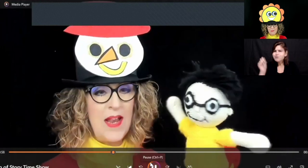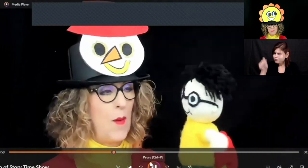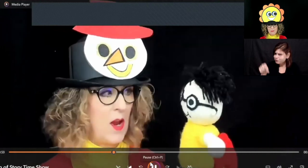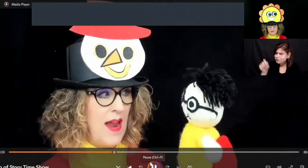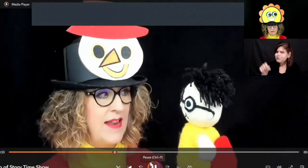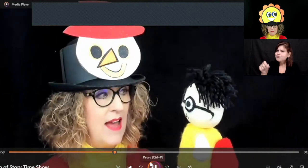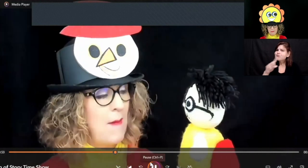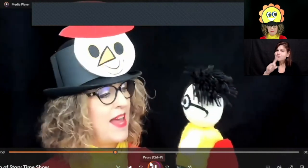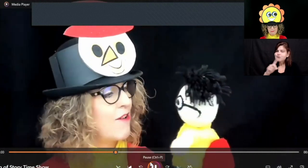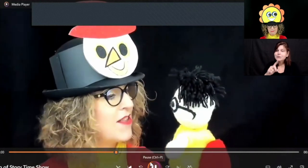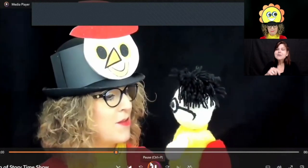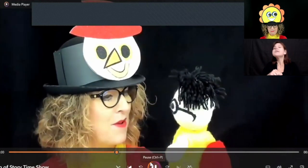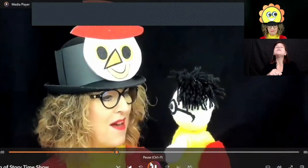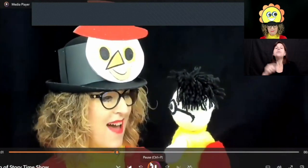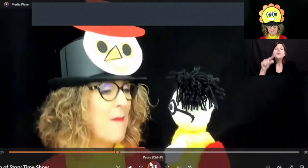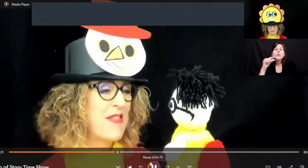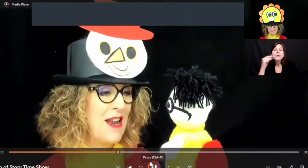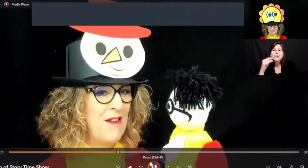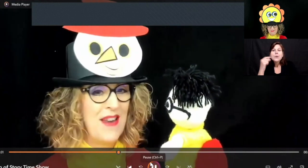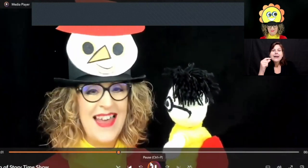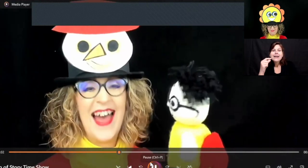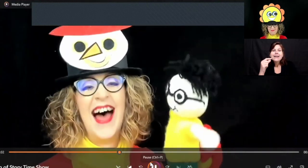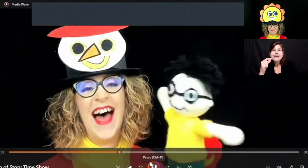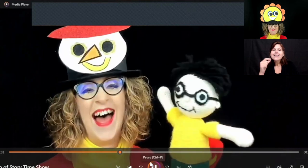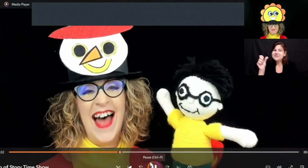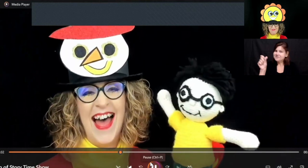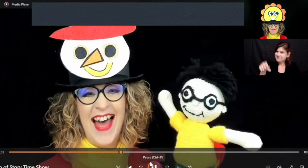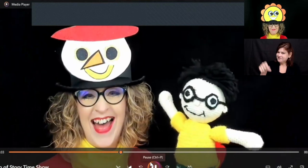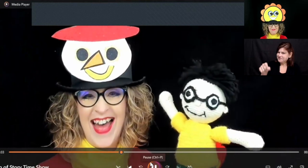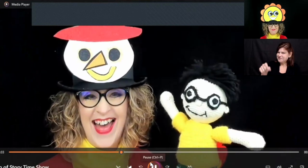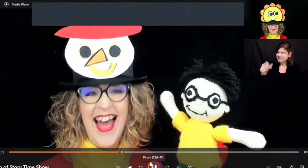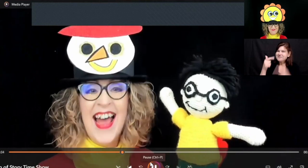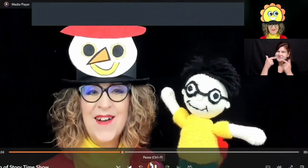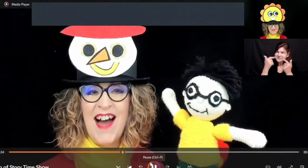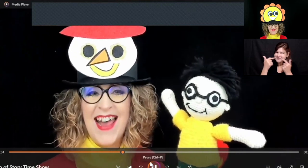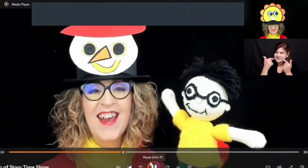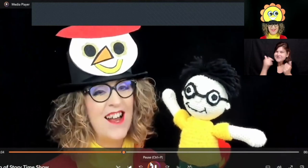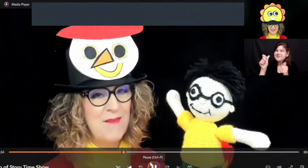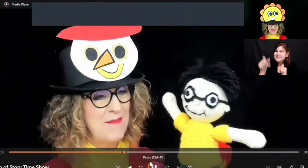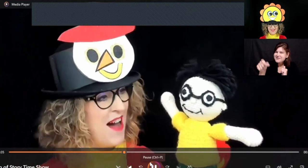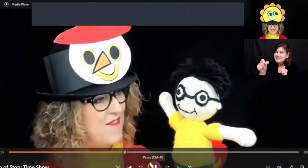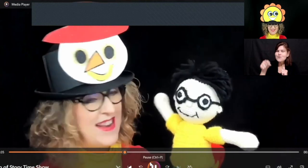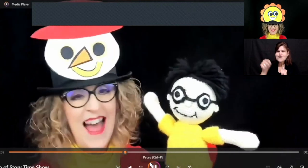[Marvin] Gwynnie-Gwyn-Gwyn, am I incredible? Absolutely. You are incredible, Marvin.